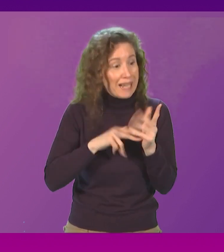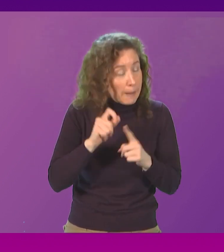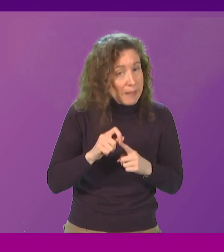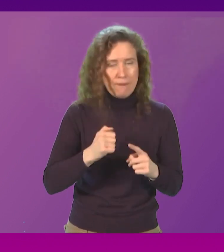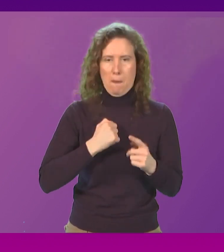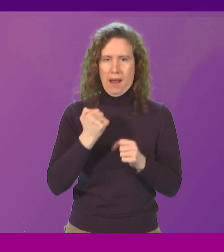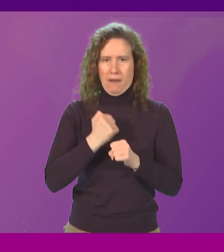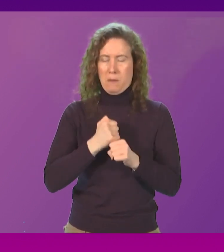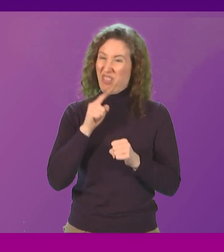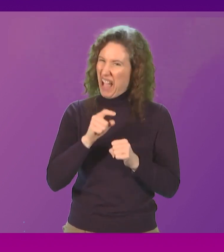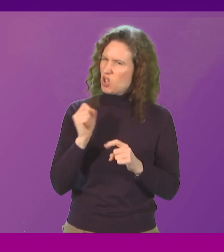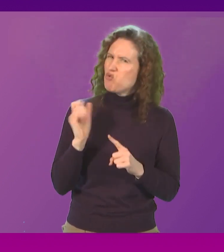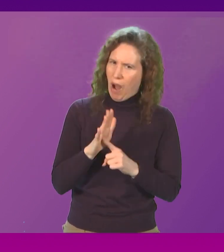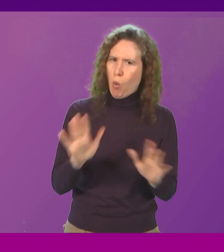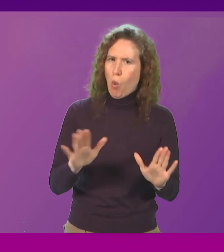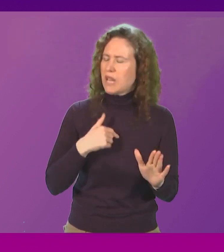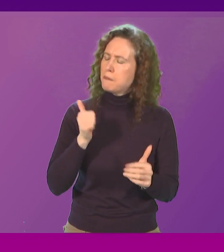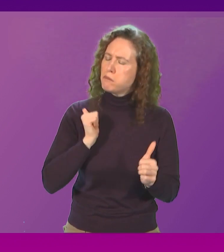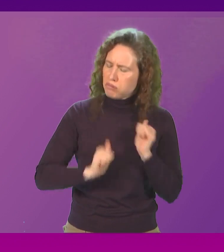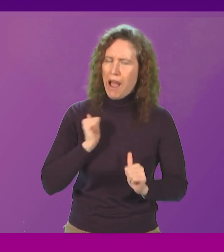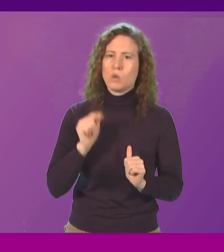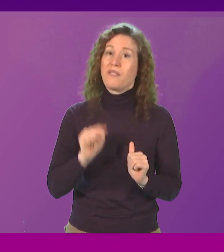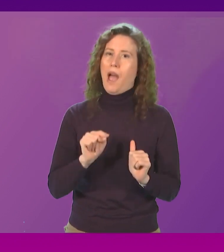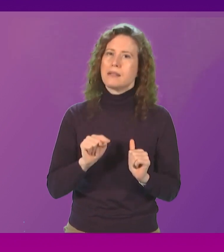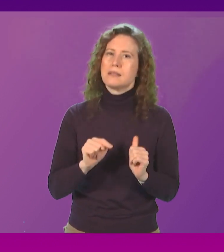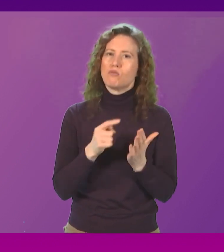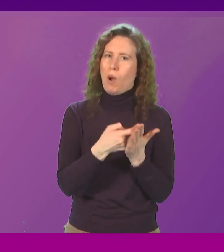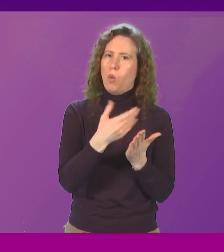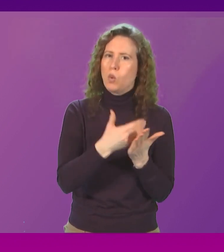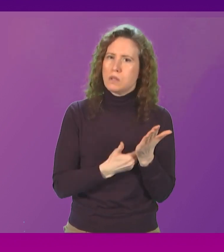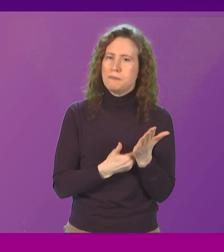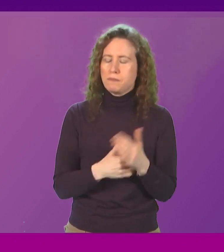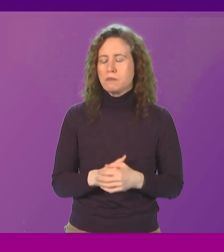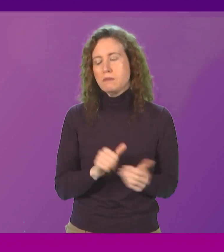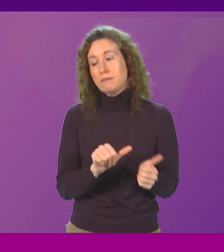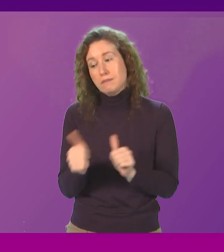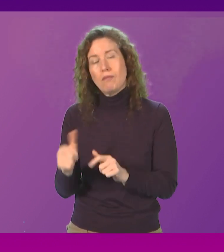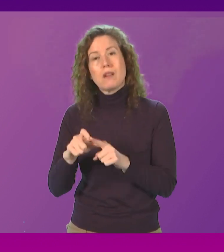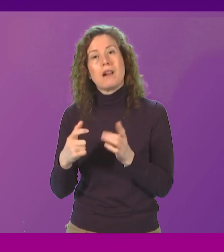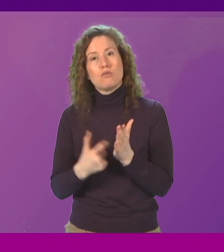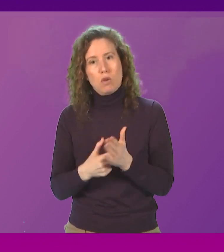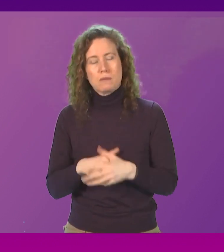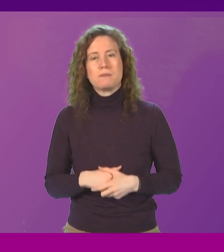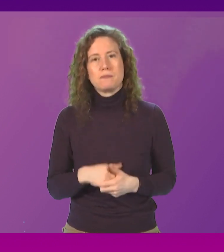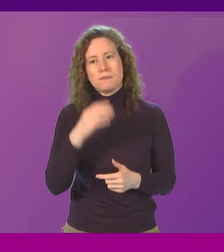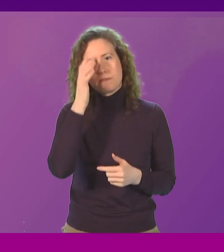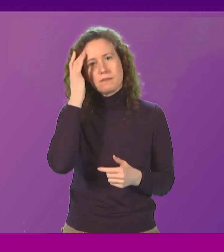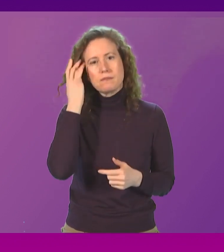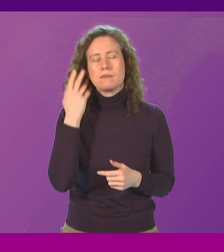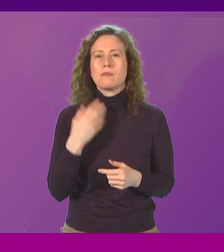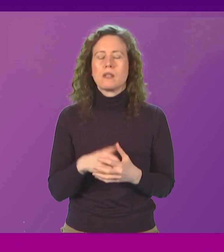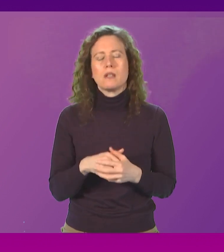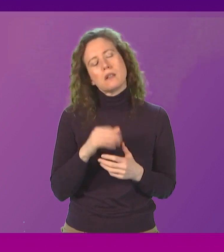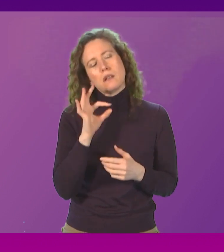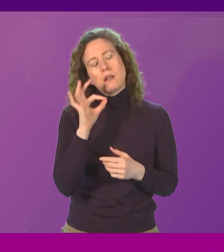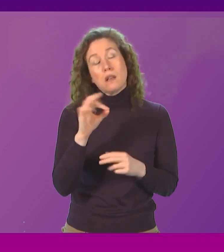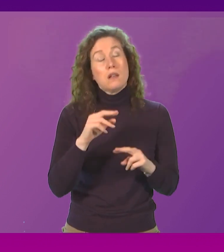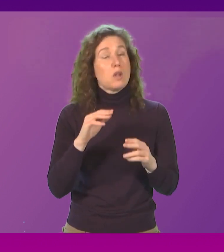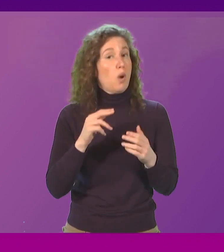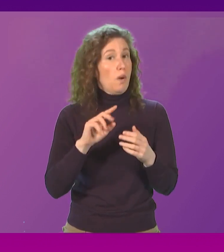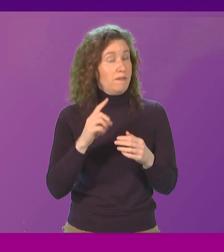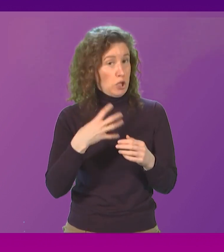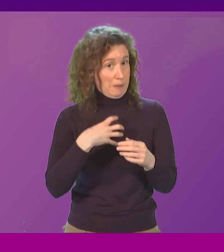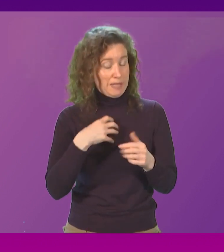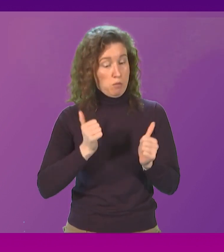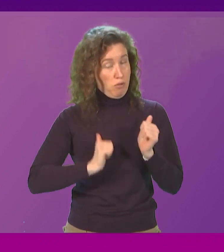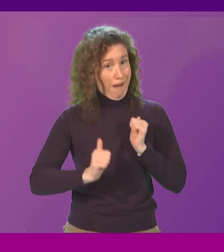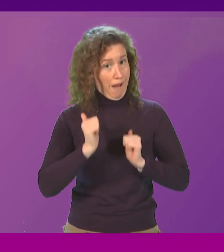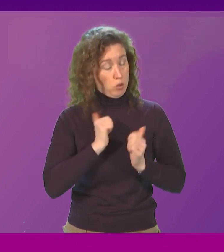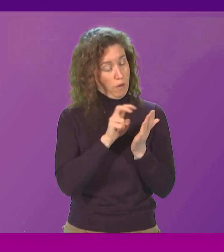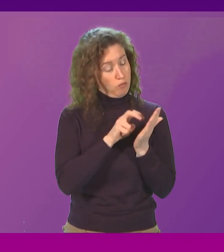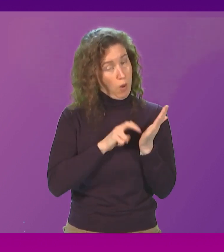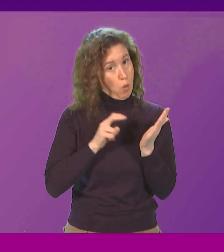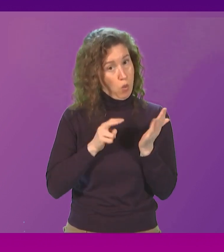That is a record that I am very proud to stand on.